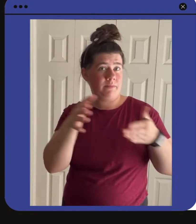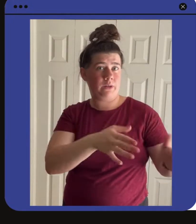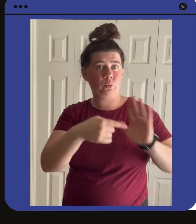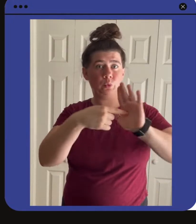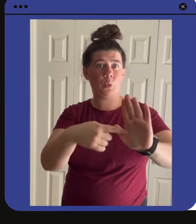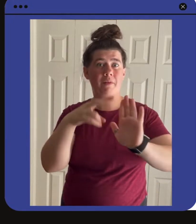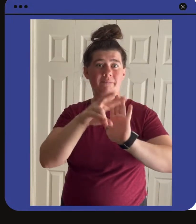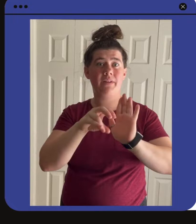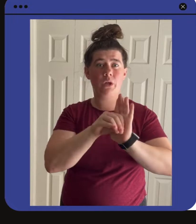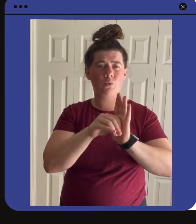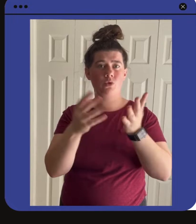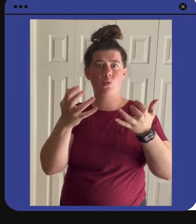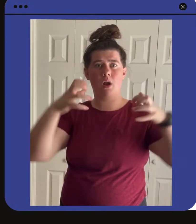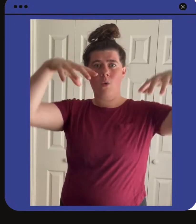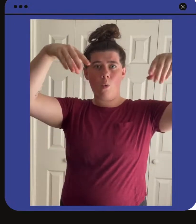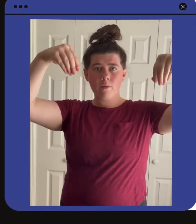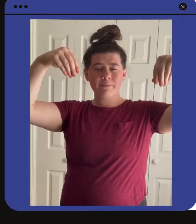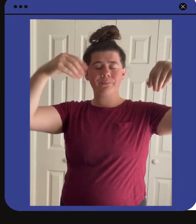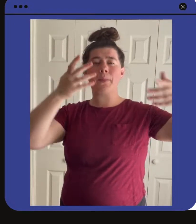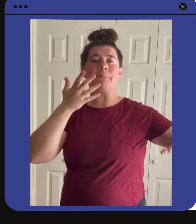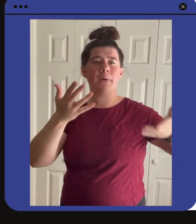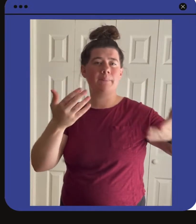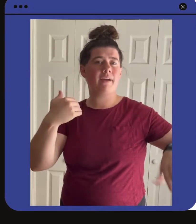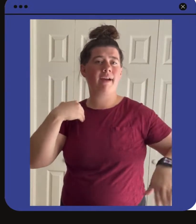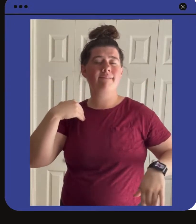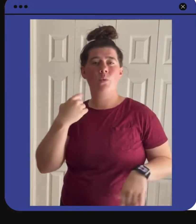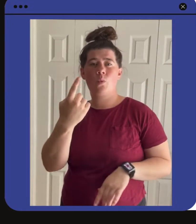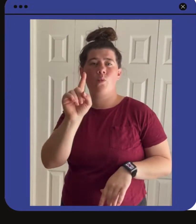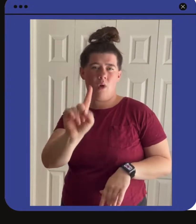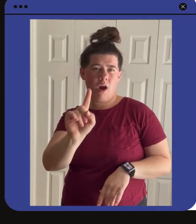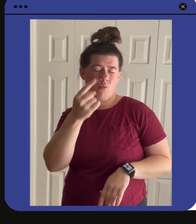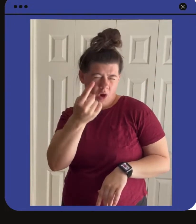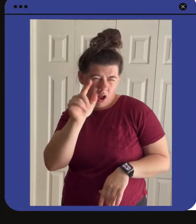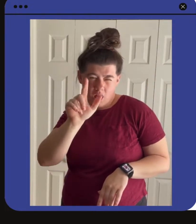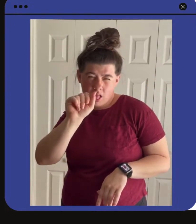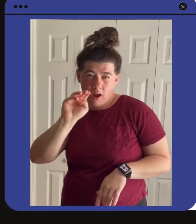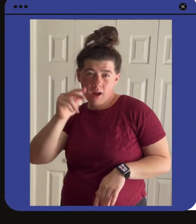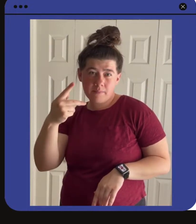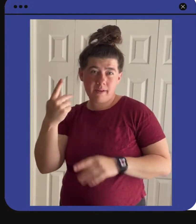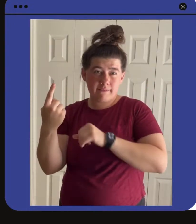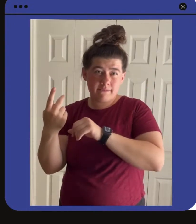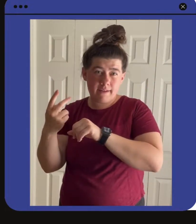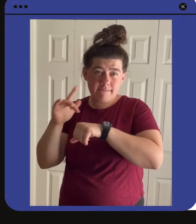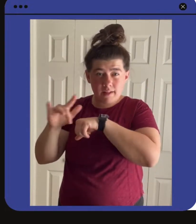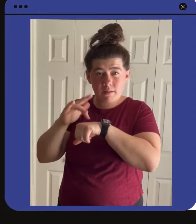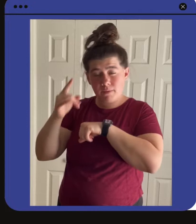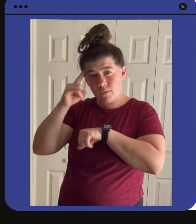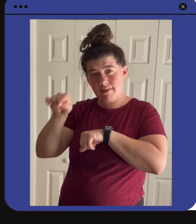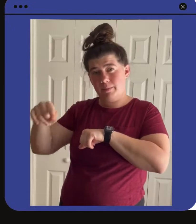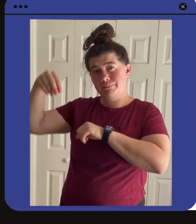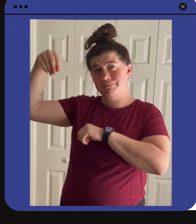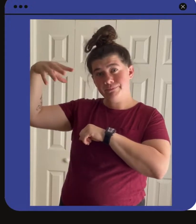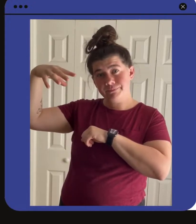If you plan to show a video in class and you would normally turn off your light, maybe provide a single lamp that you